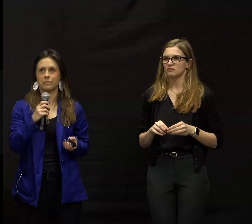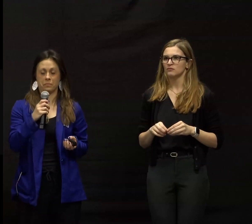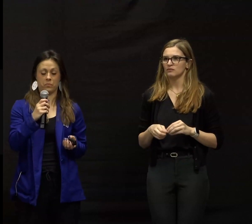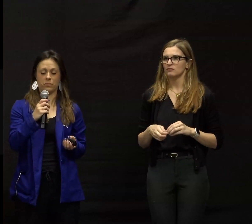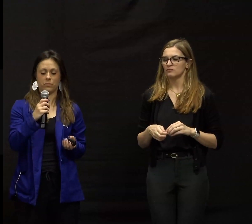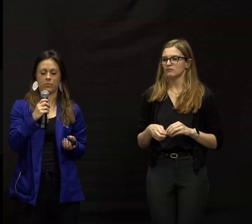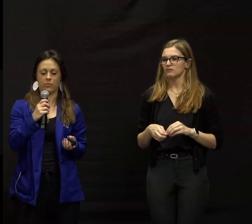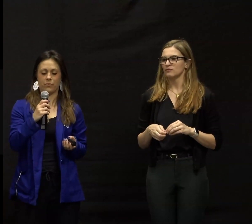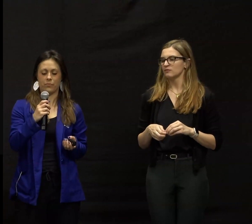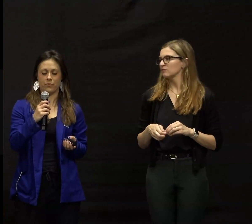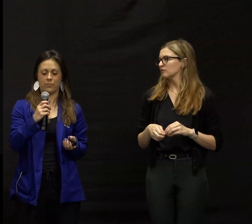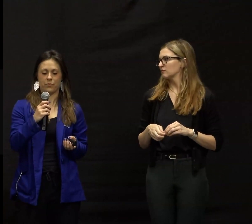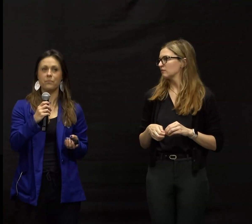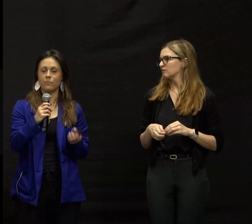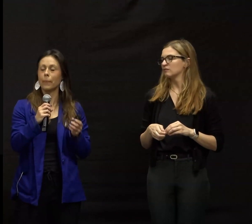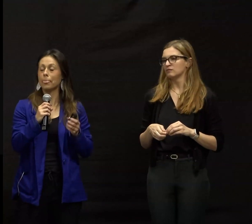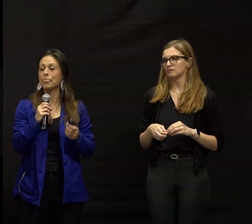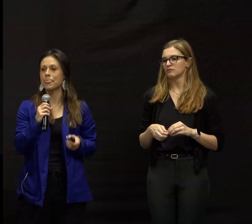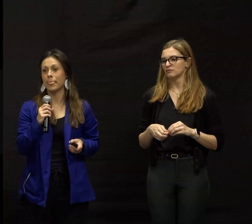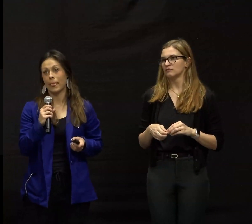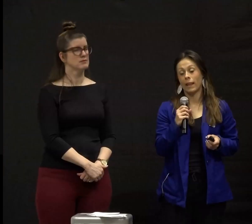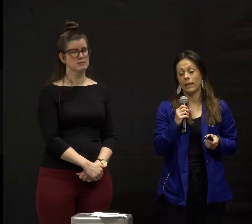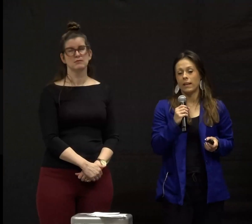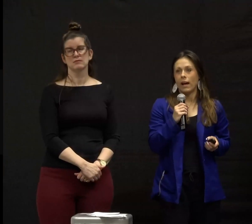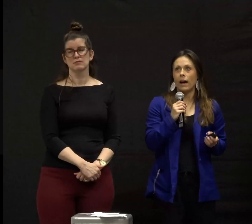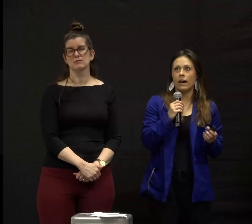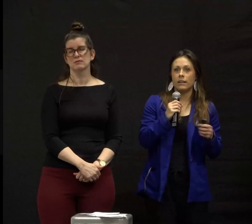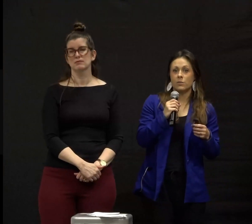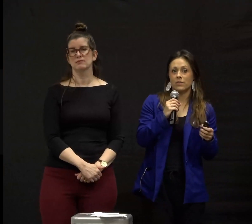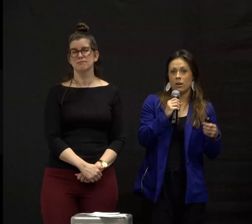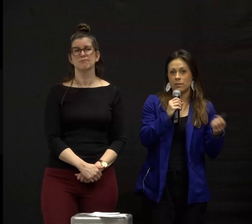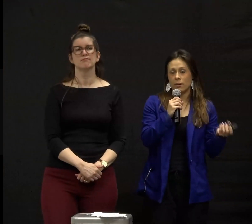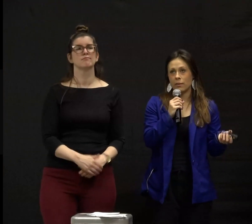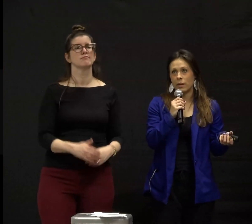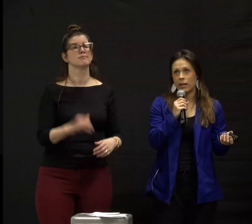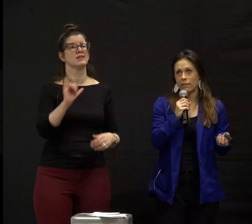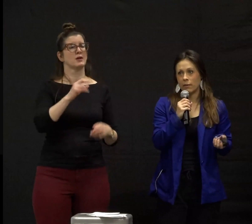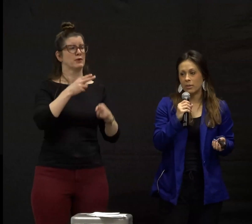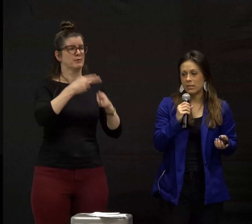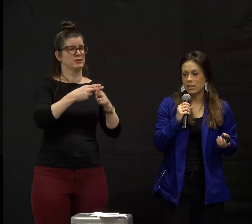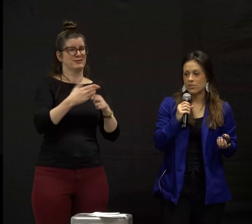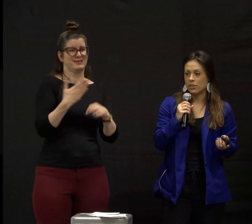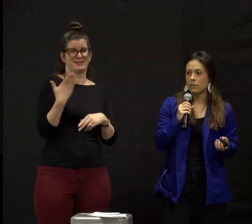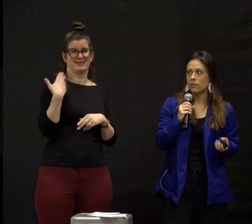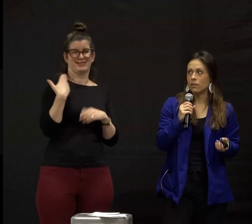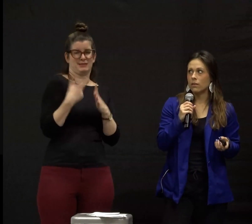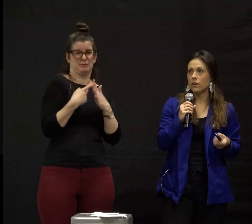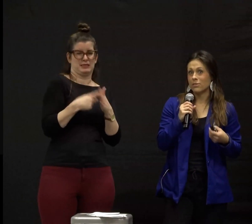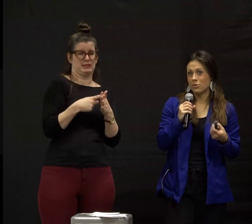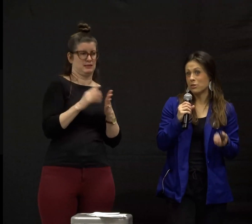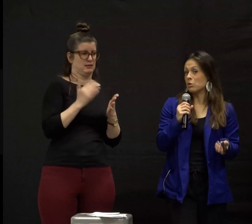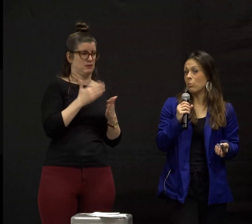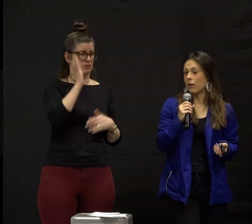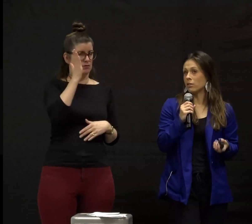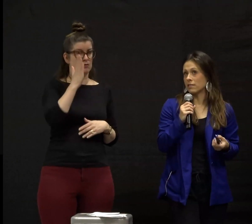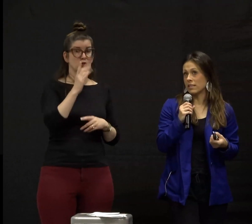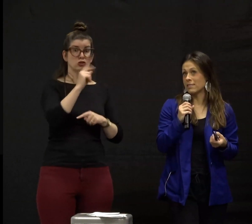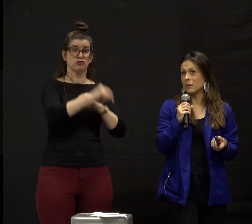It's just super important. And as we've talked about in the beginning of our presentation, a traditional model of assessment